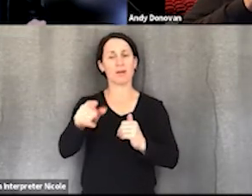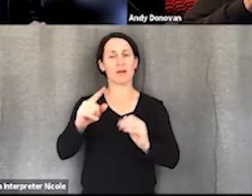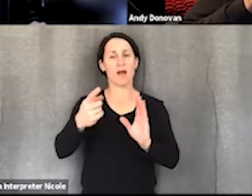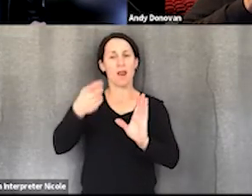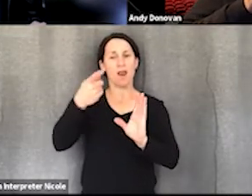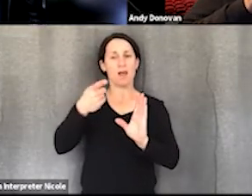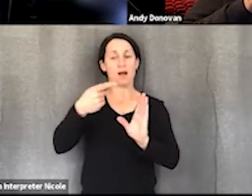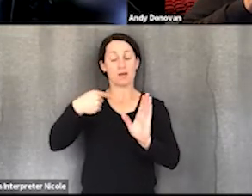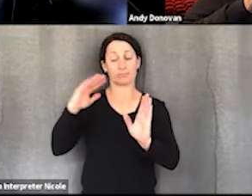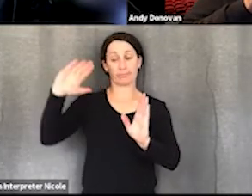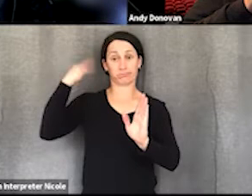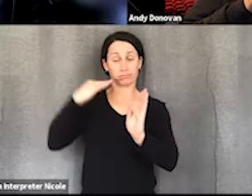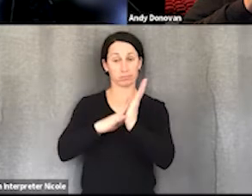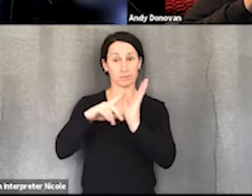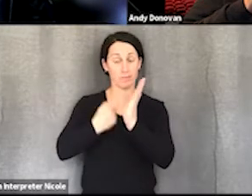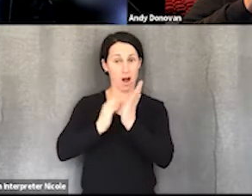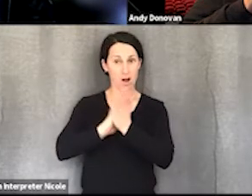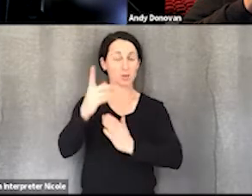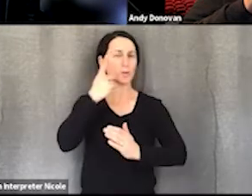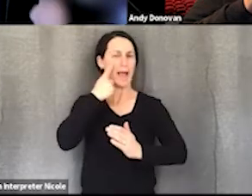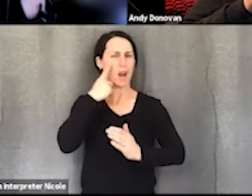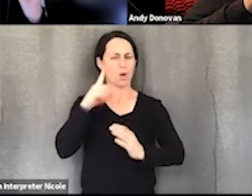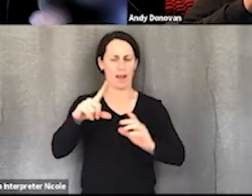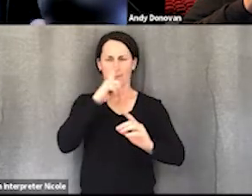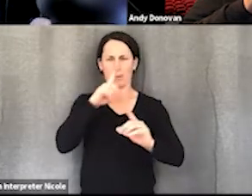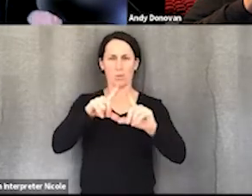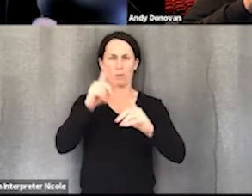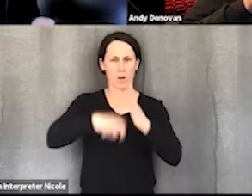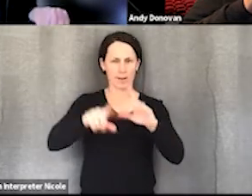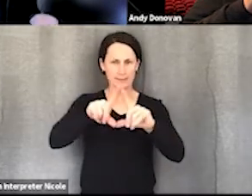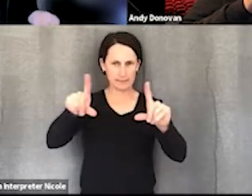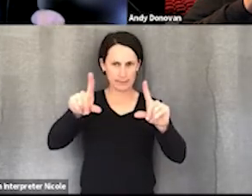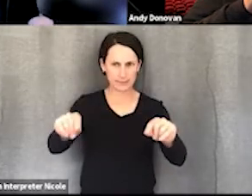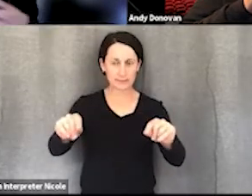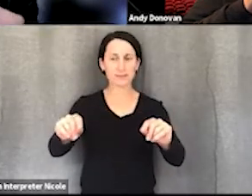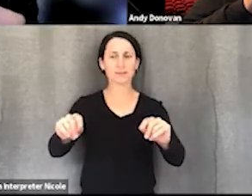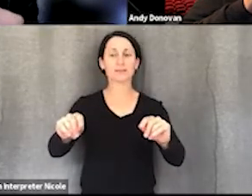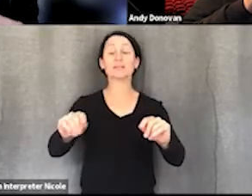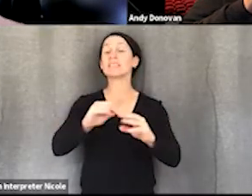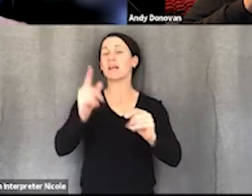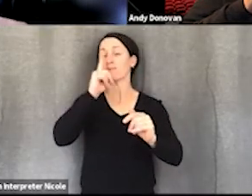where we looked at ticket-buying horizon you might remember there was a trend towards last-minute decisions,